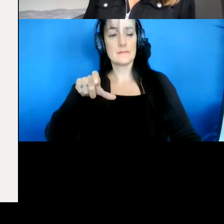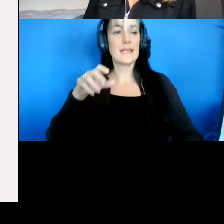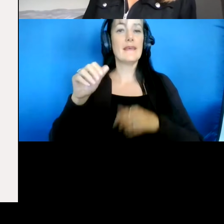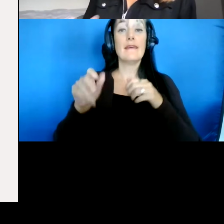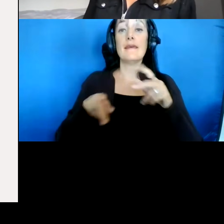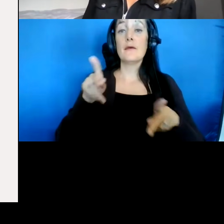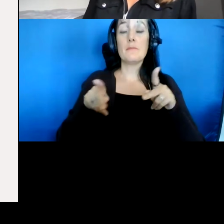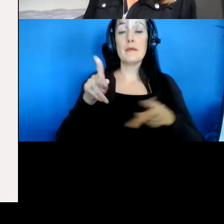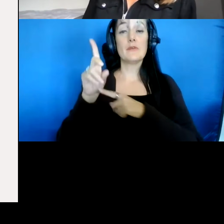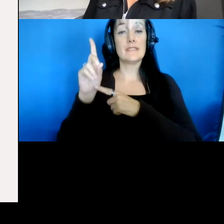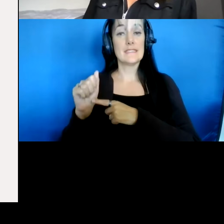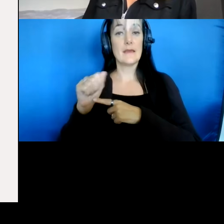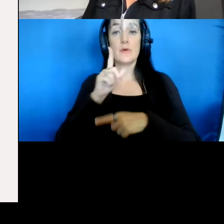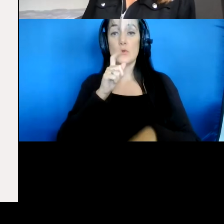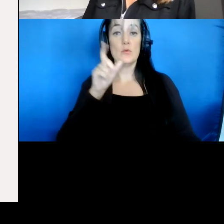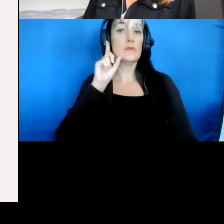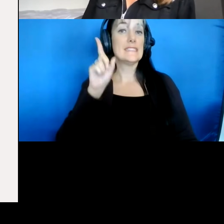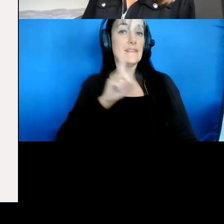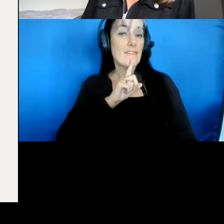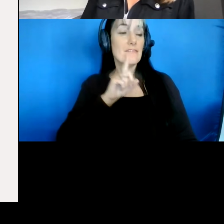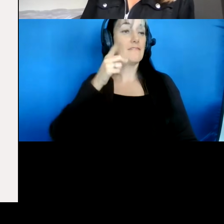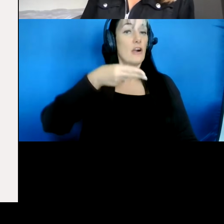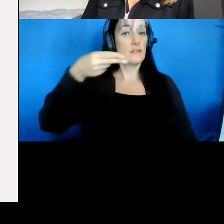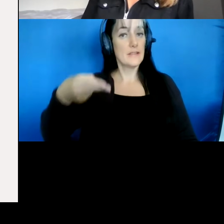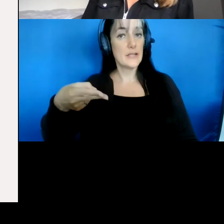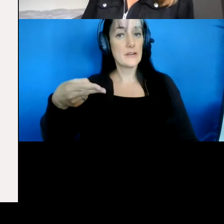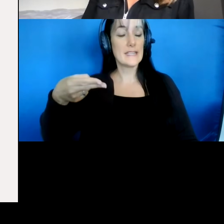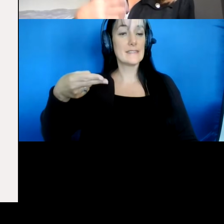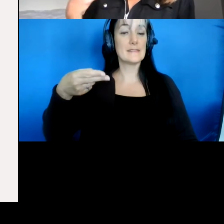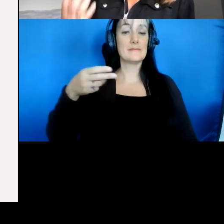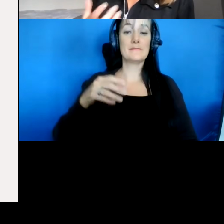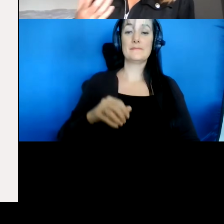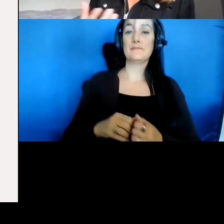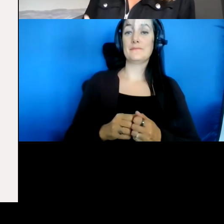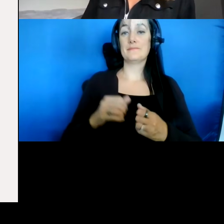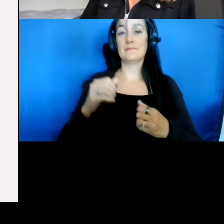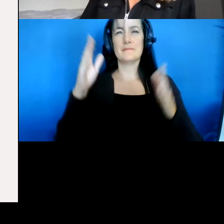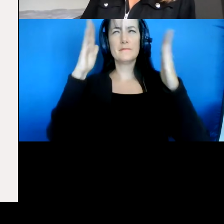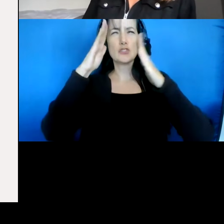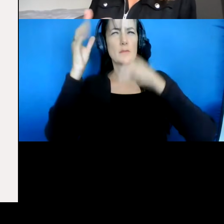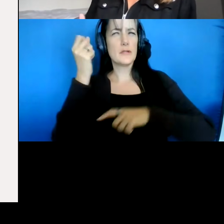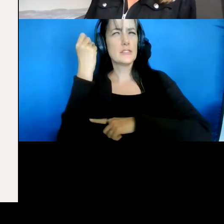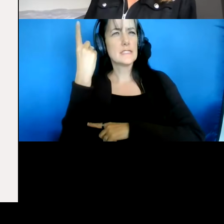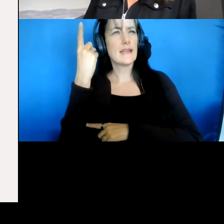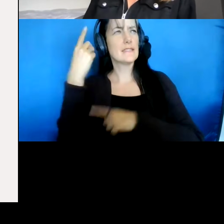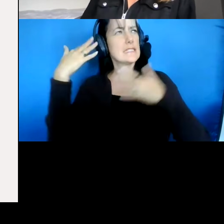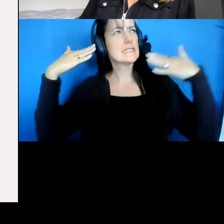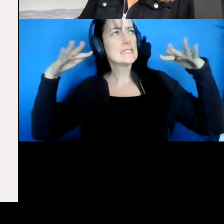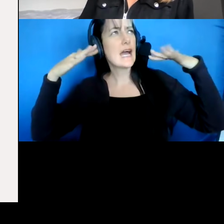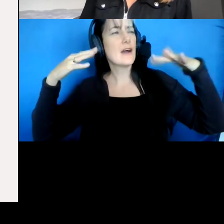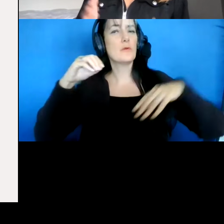People who are deaf, hearing impaired, or who have auditory processing issues, trouble understanding what they hear, tinnitus, or loud places,